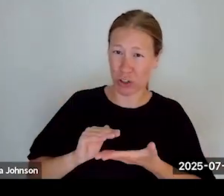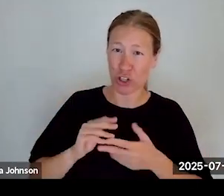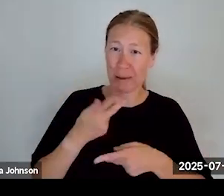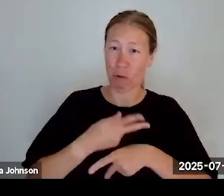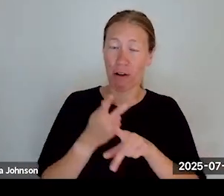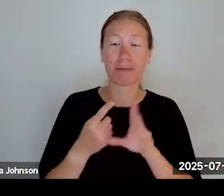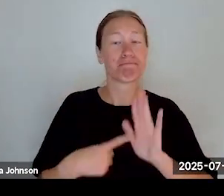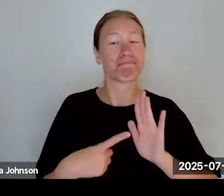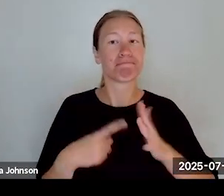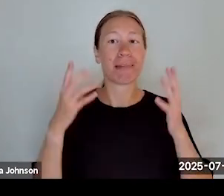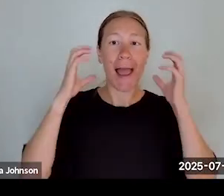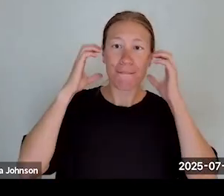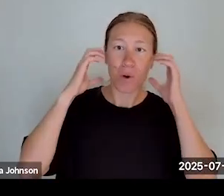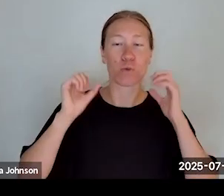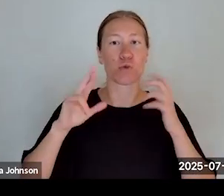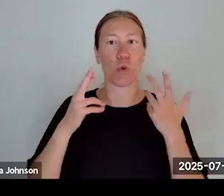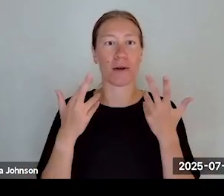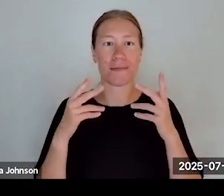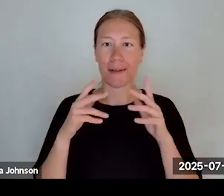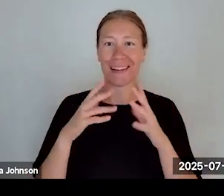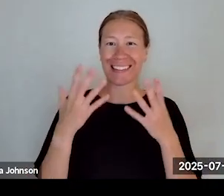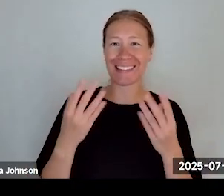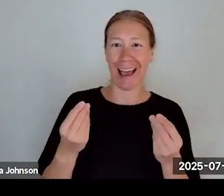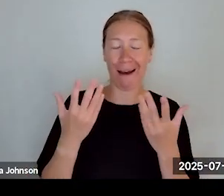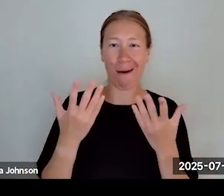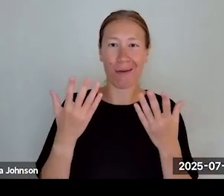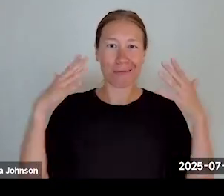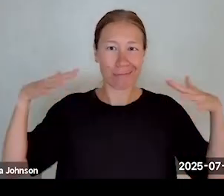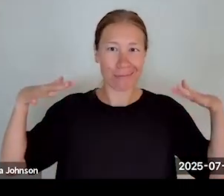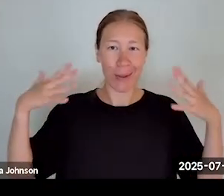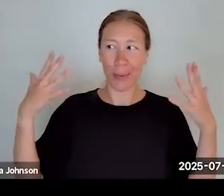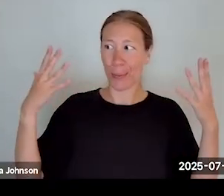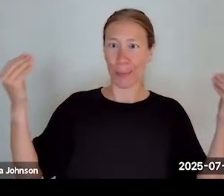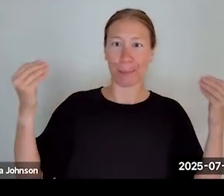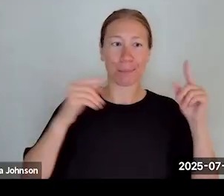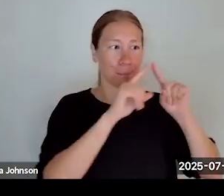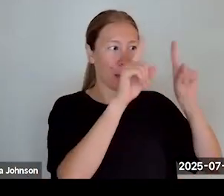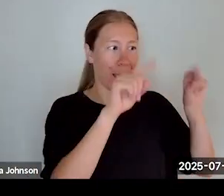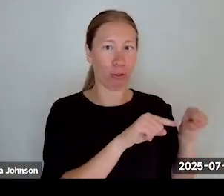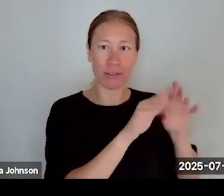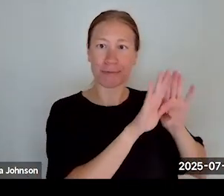or sound-dampening panels, the use of additional breaks, or even a flexible work schedule.